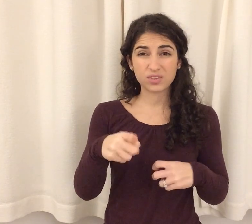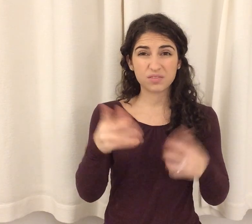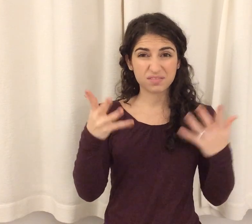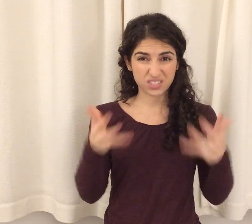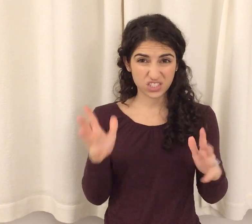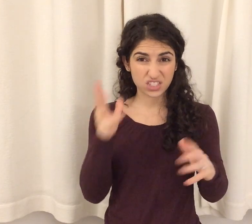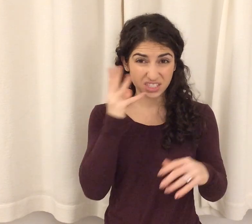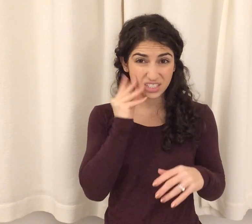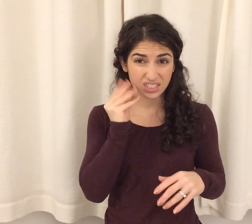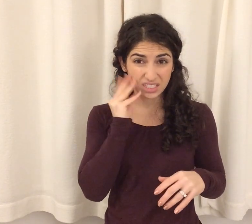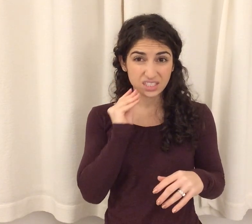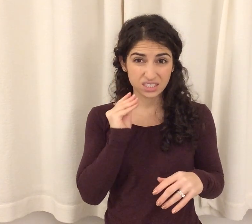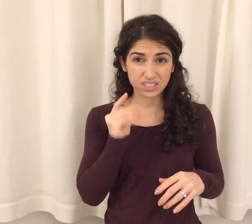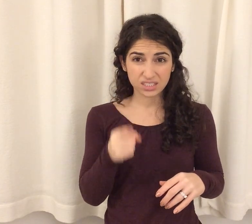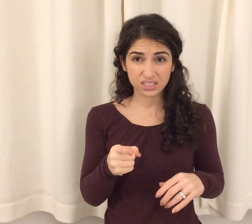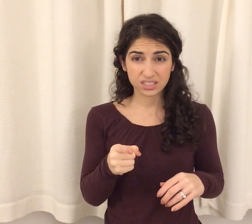problems, have you already experienced?"